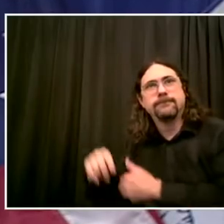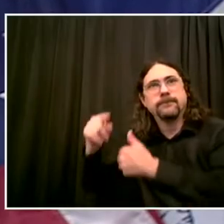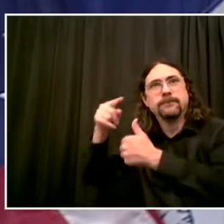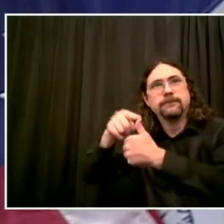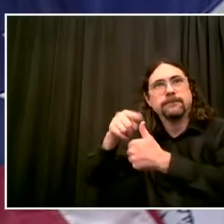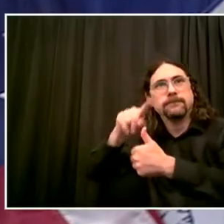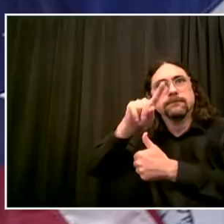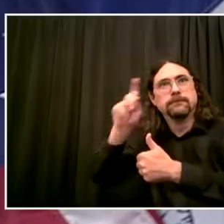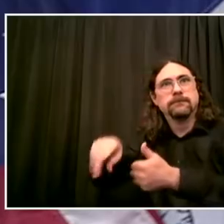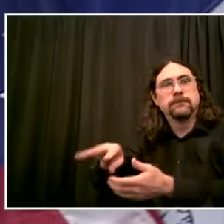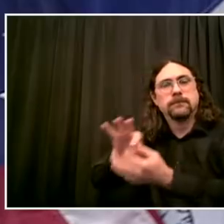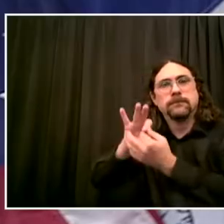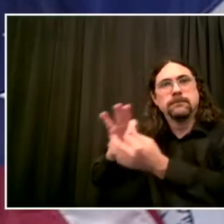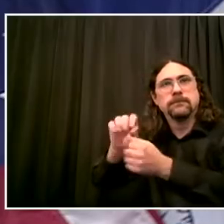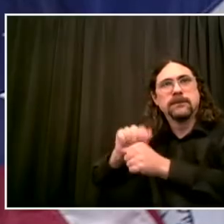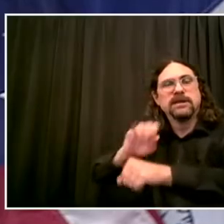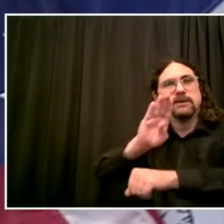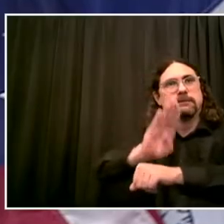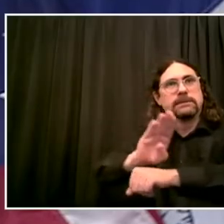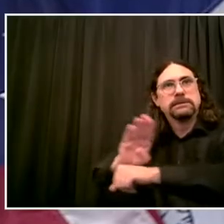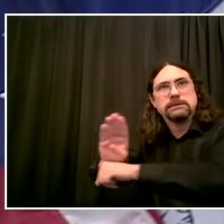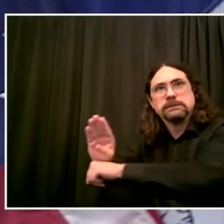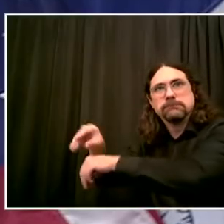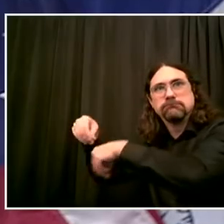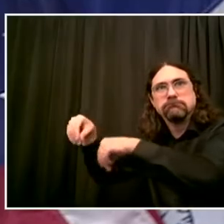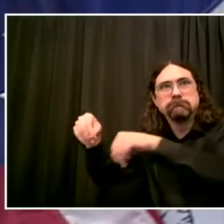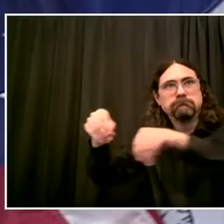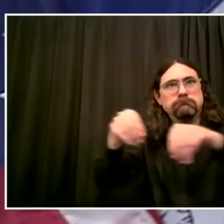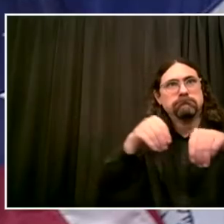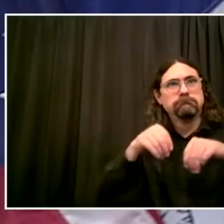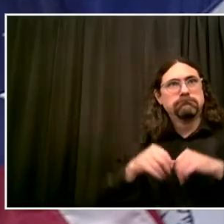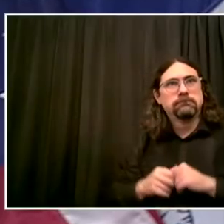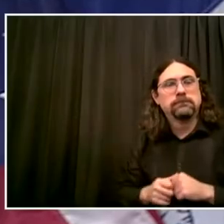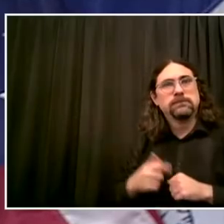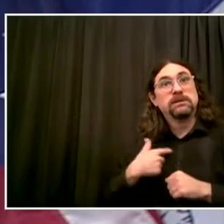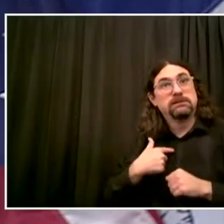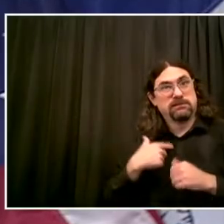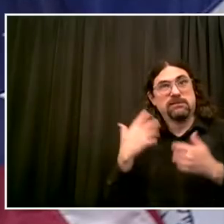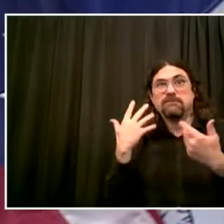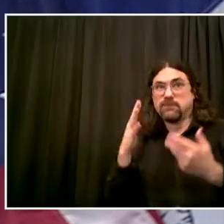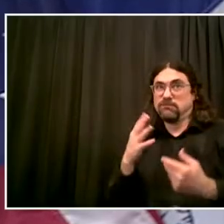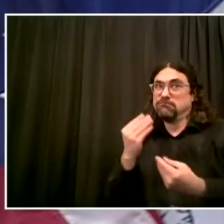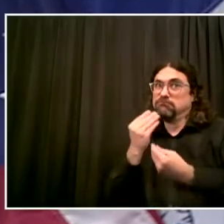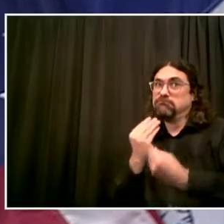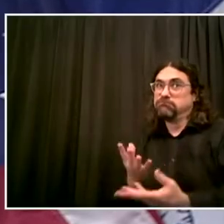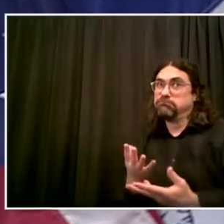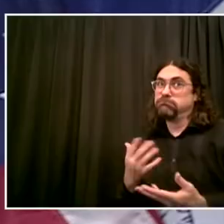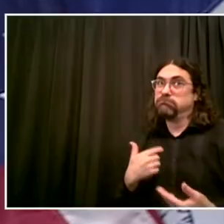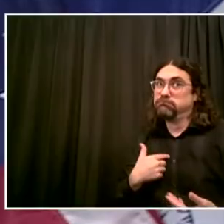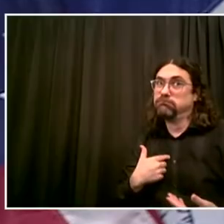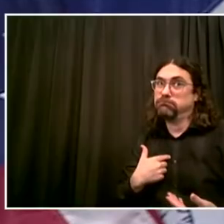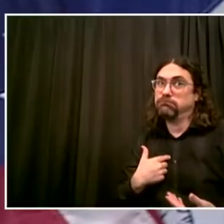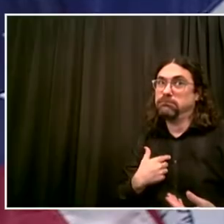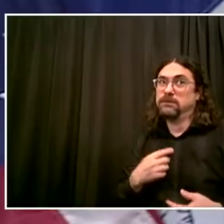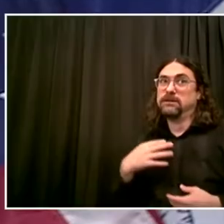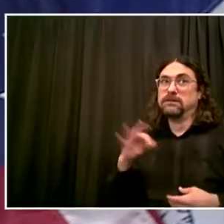REOPENING. WE DID BACK-TO- BACK STORIES